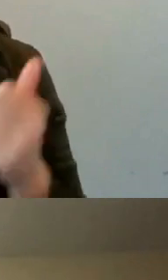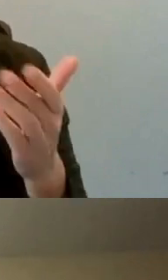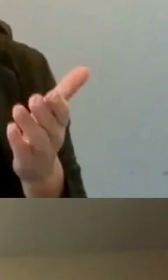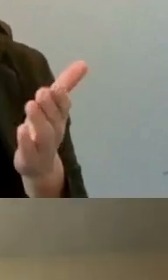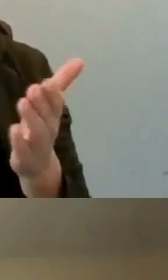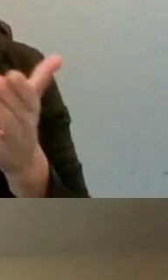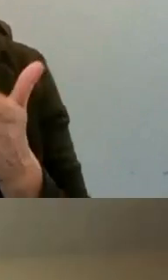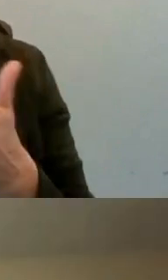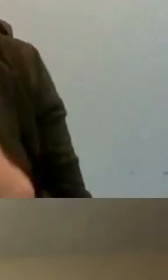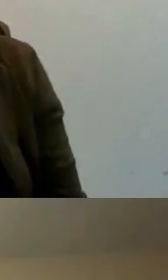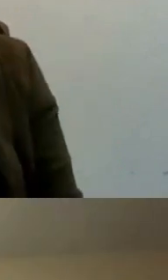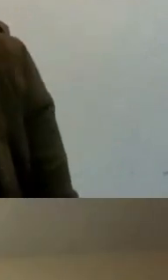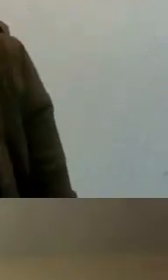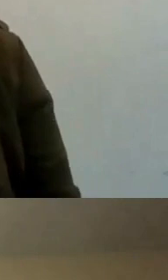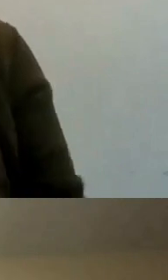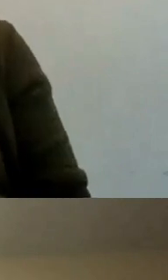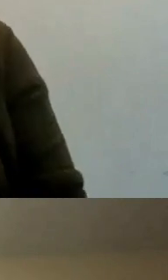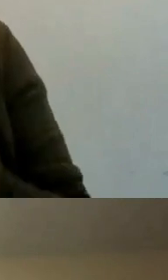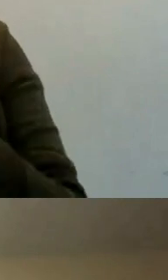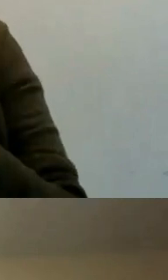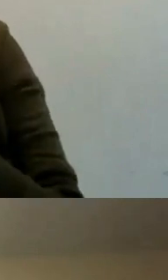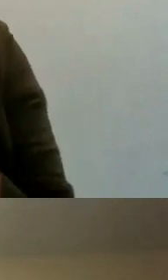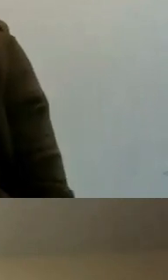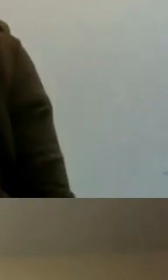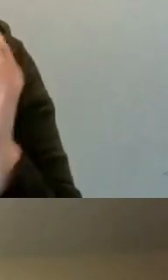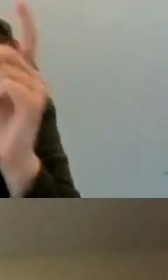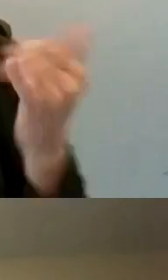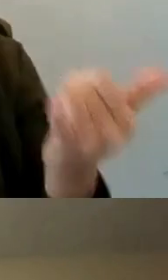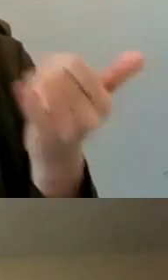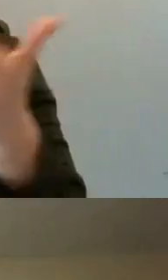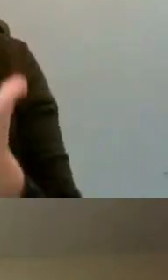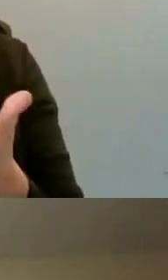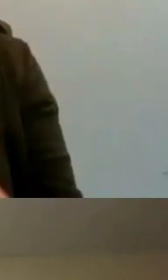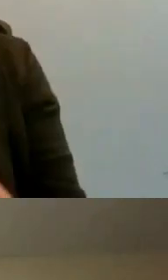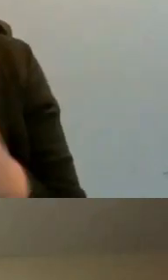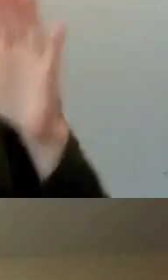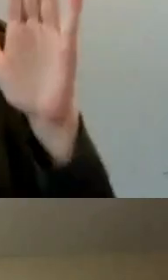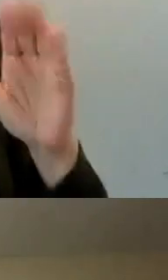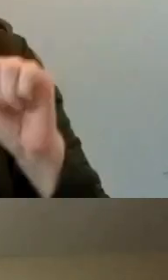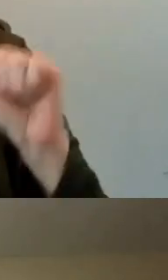um thank you so I want to now introduce another fantastic uh science practitioner